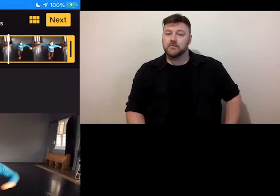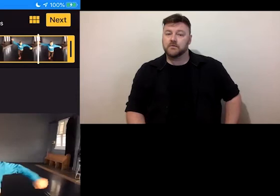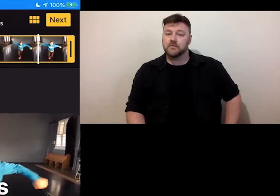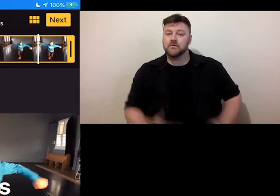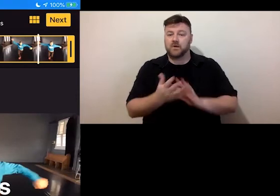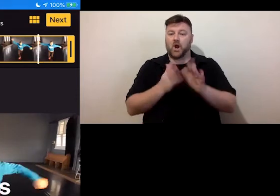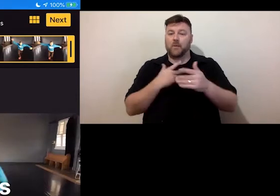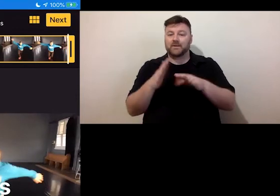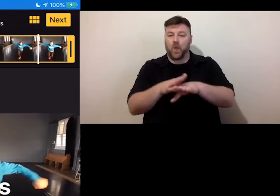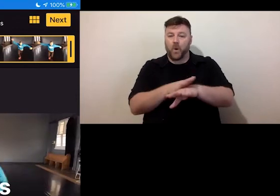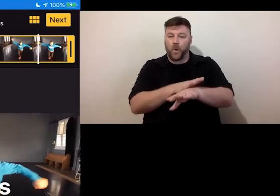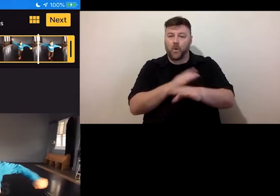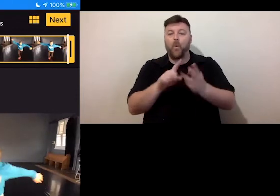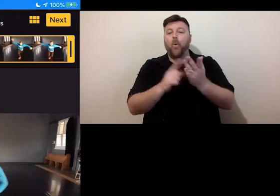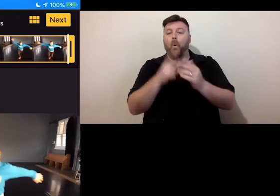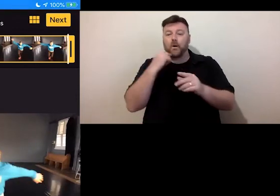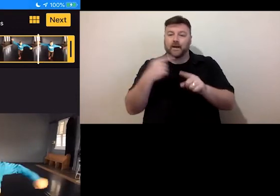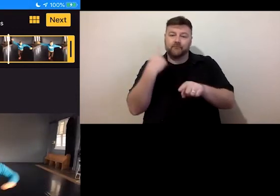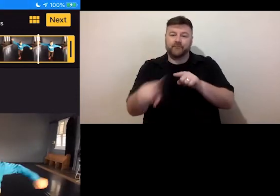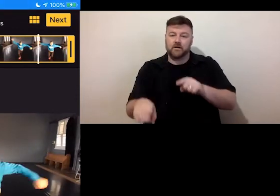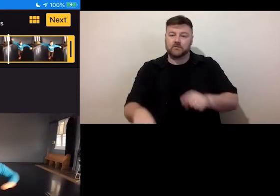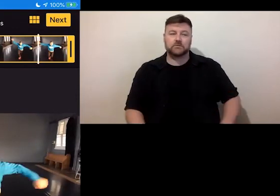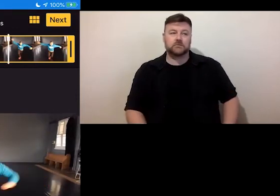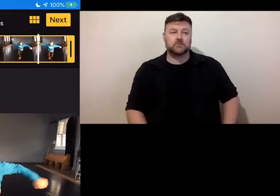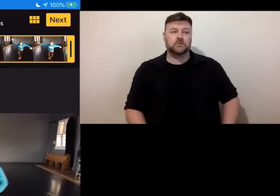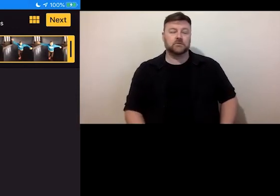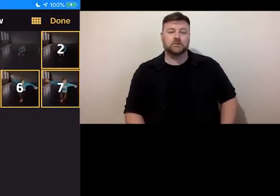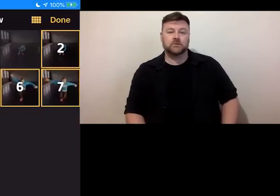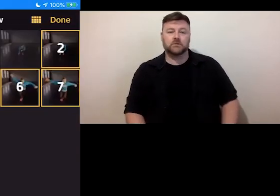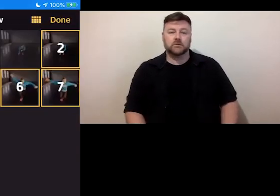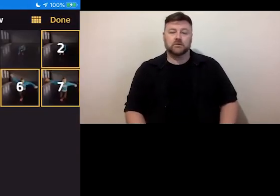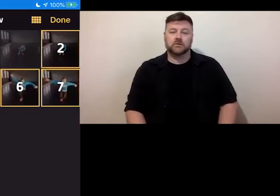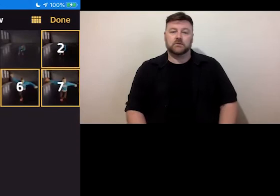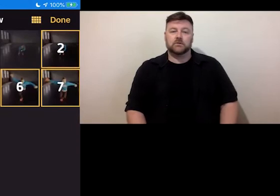it up. I don't think the sped-up often looks good but,